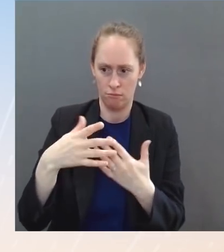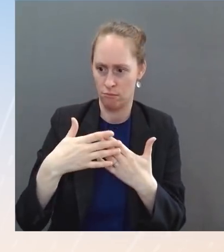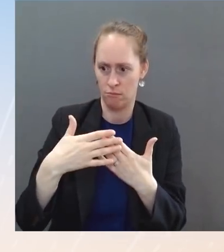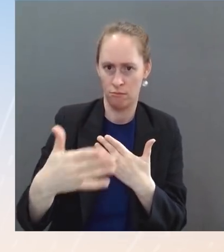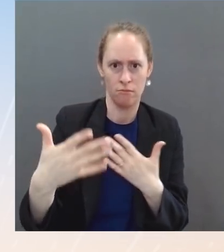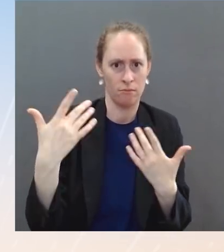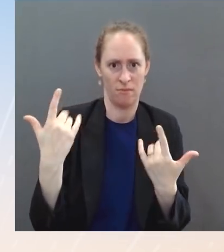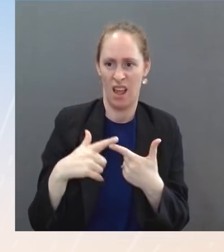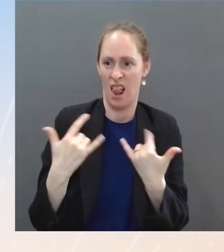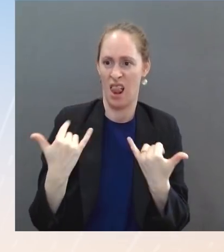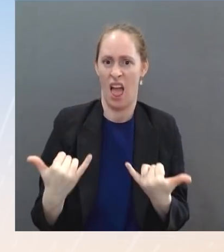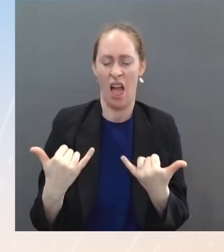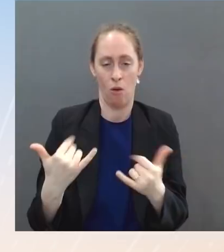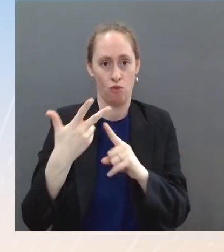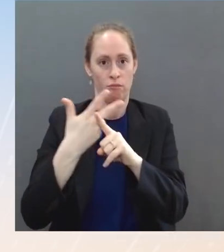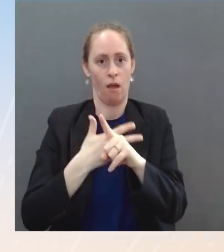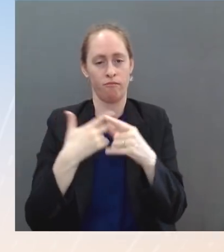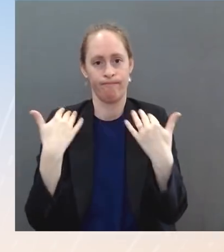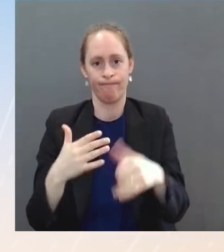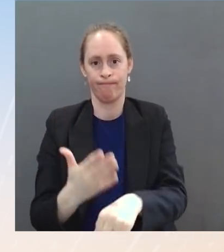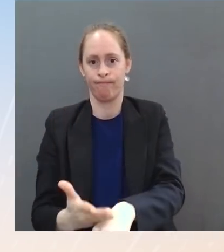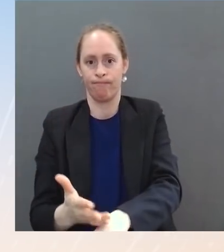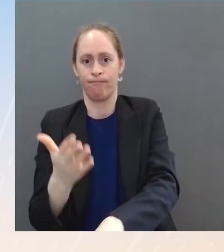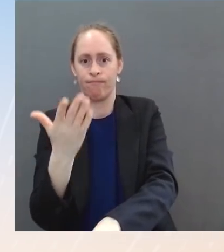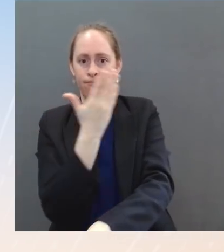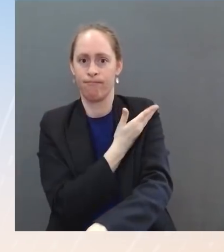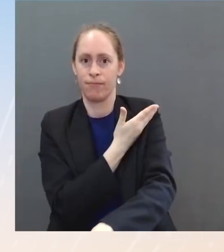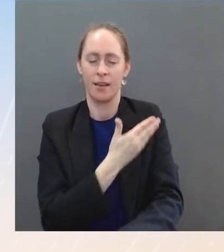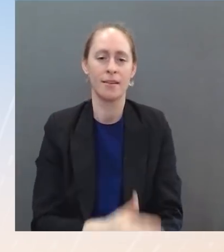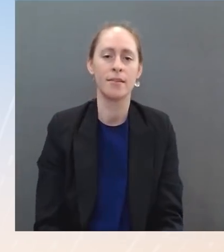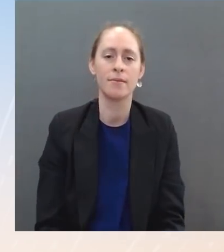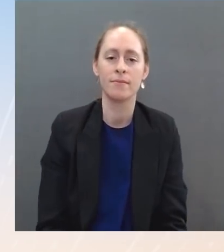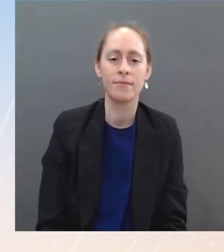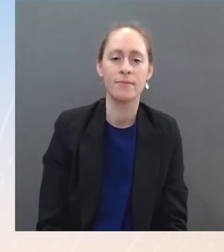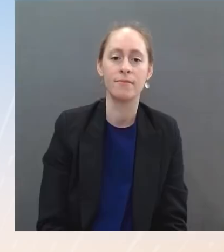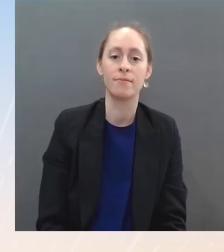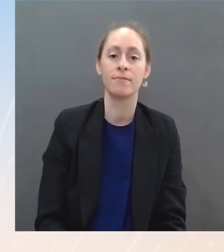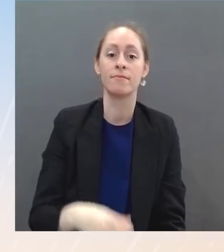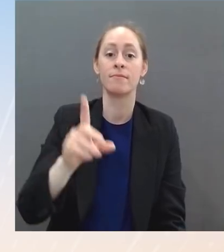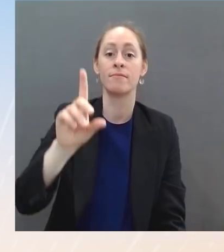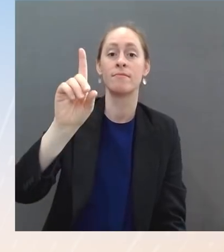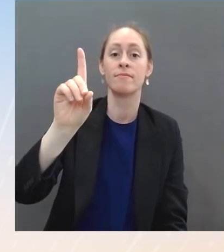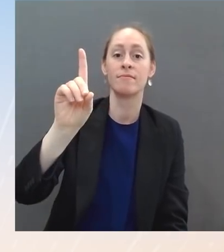we doubled the issuance of Commercial Driver's License issuances in January and February of 2022,